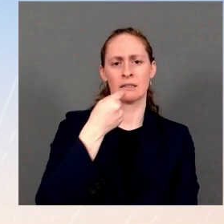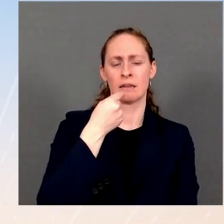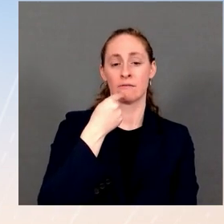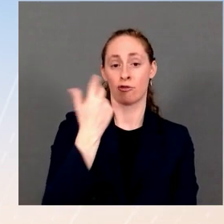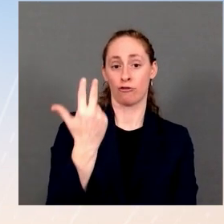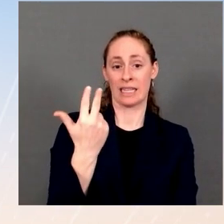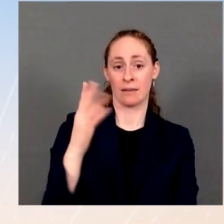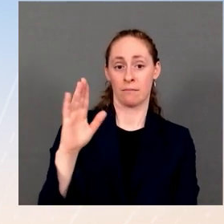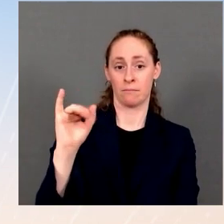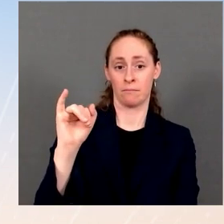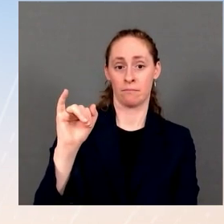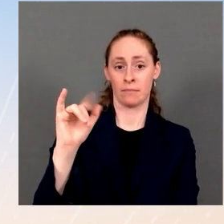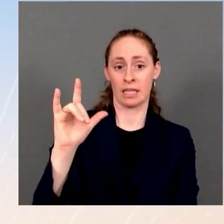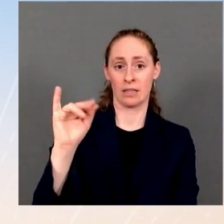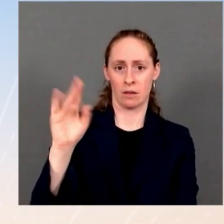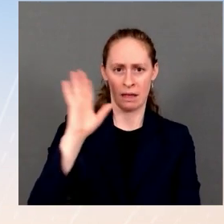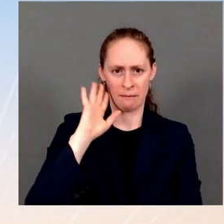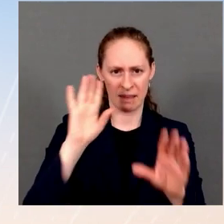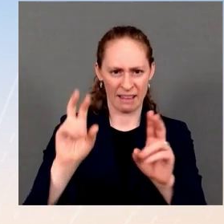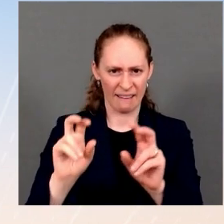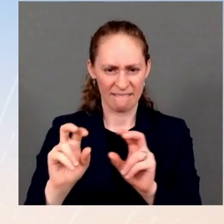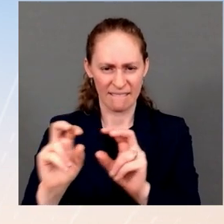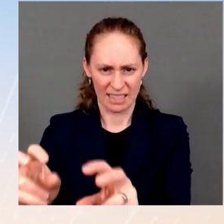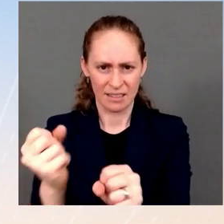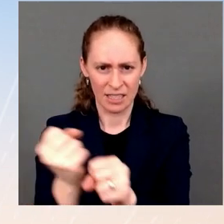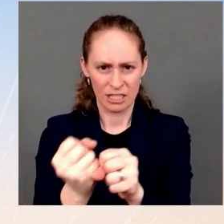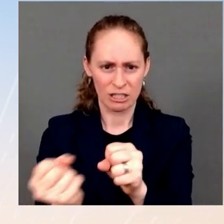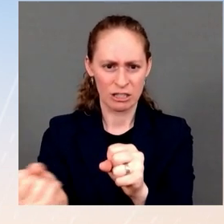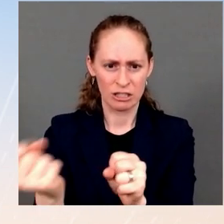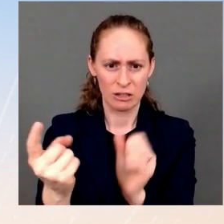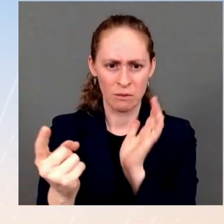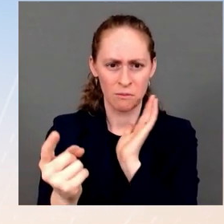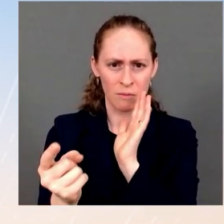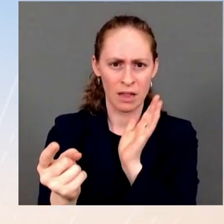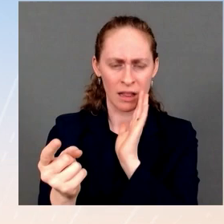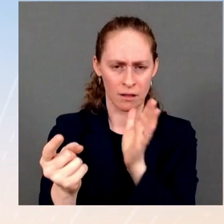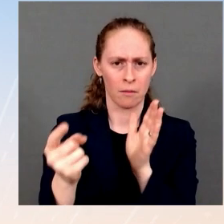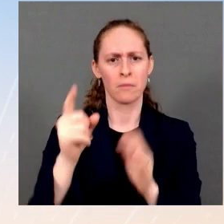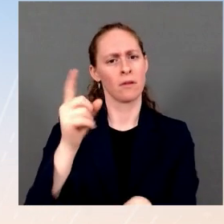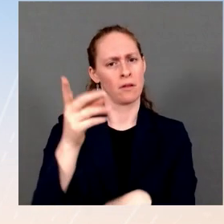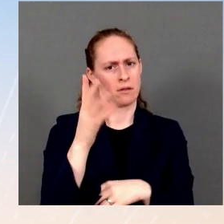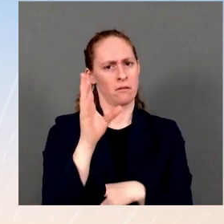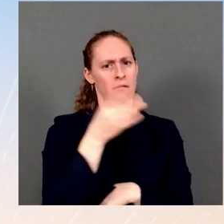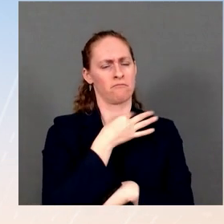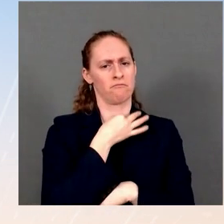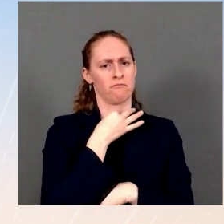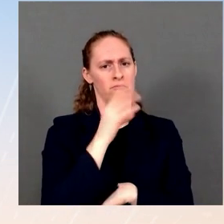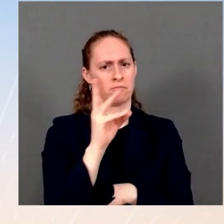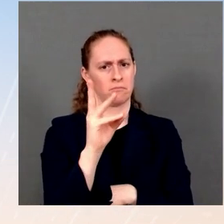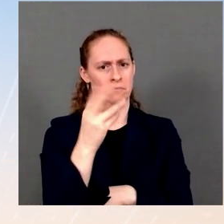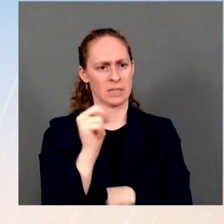the first lead pipe will actually be removed in the building and replaced with a new one? Mr. Zaidi: We are seeing, Ed --